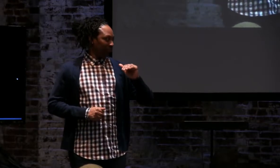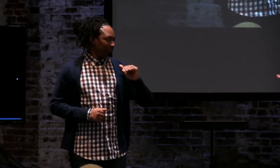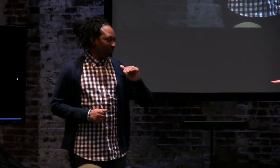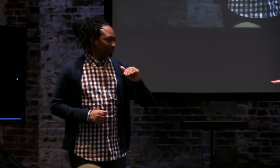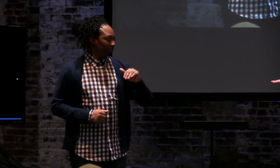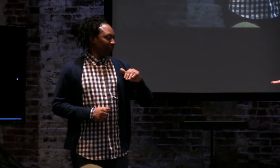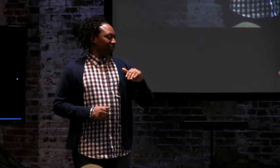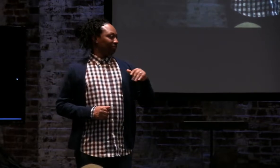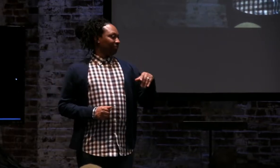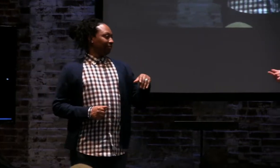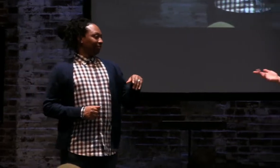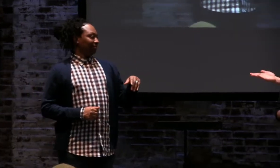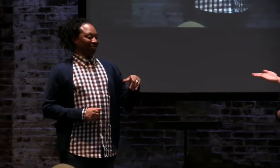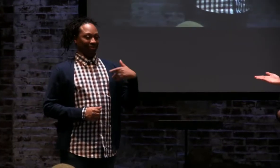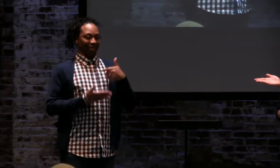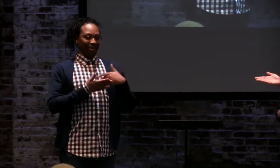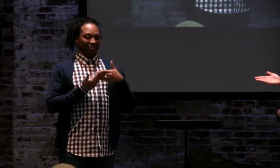Yeah, Mervin will take it from here.